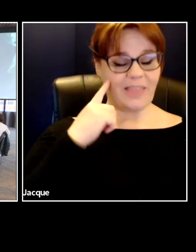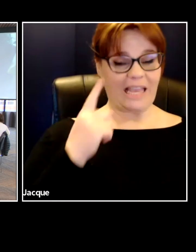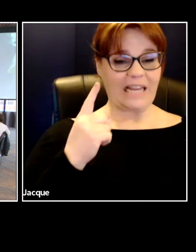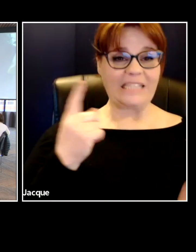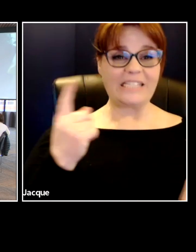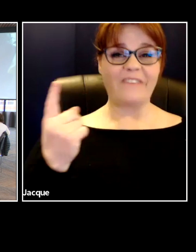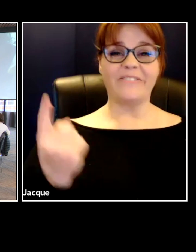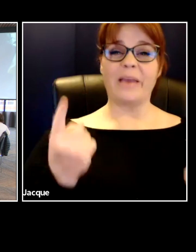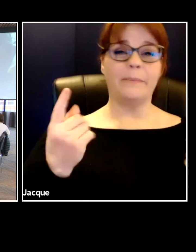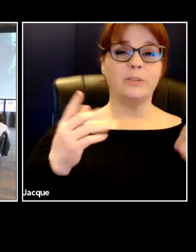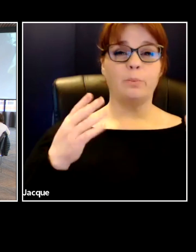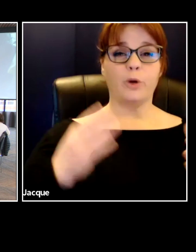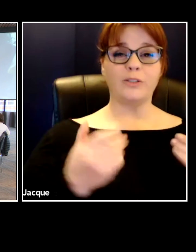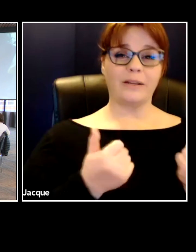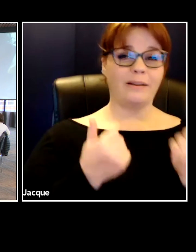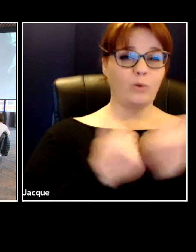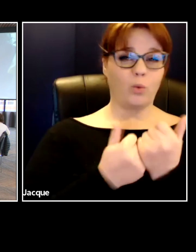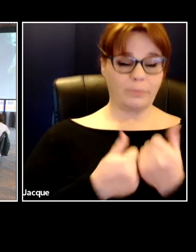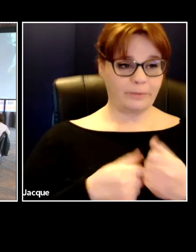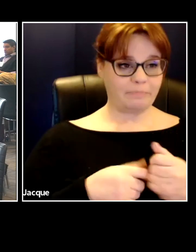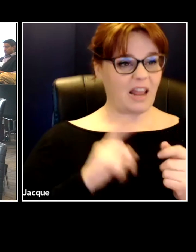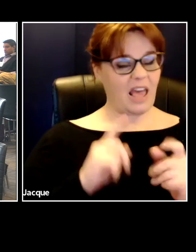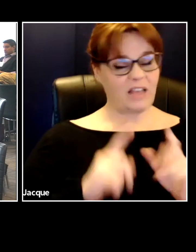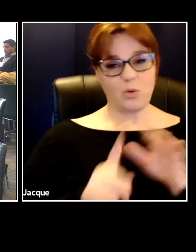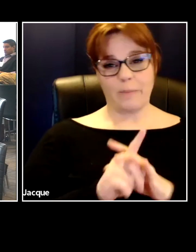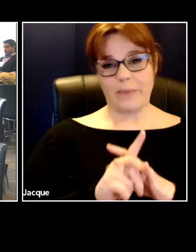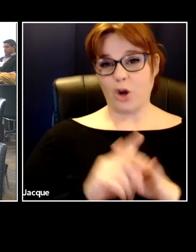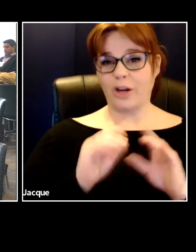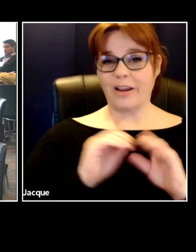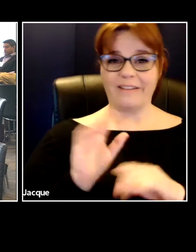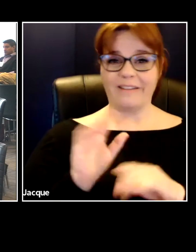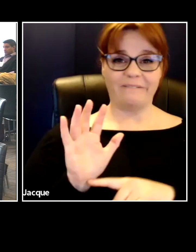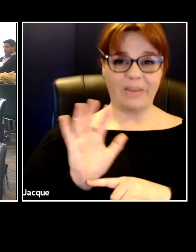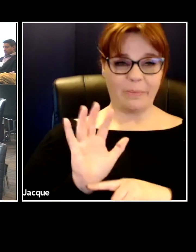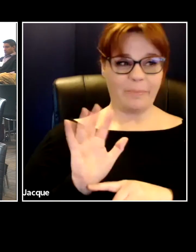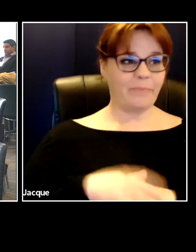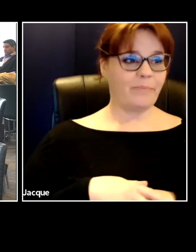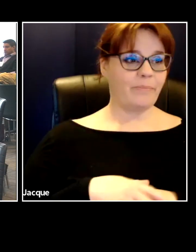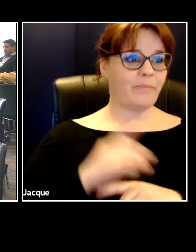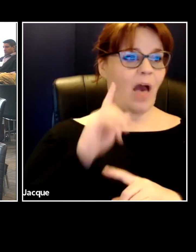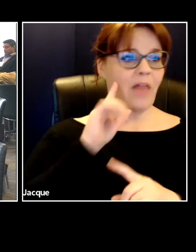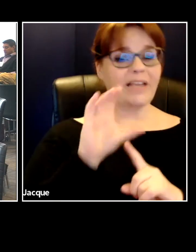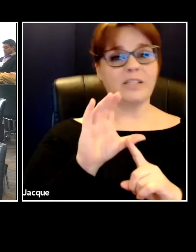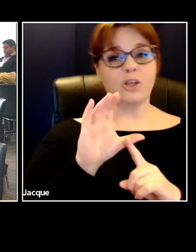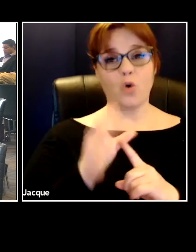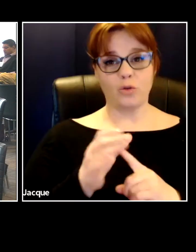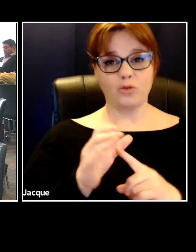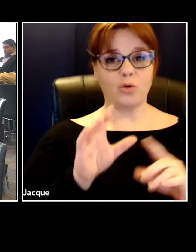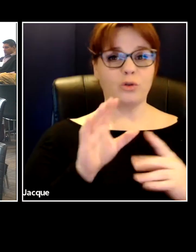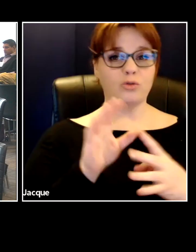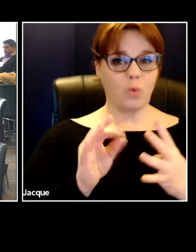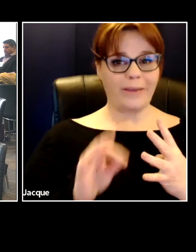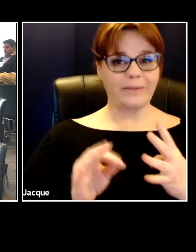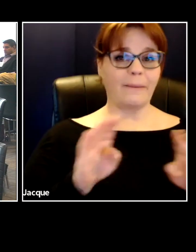it needs to appear in film. Like I think it's a it's a cultural and a behavioral choice. And